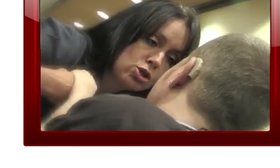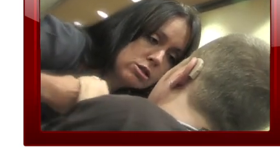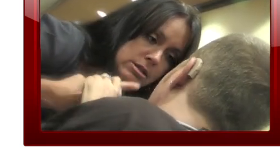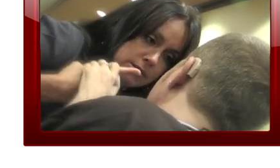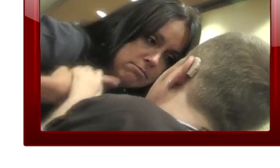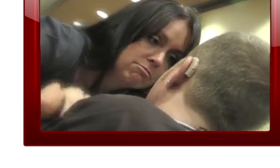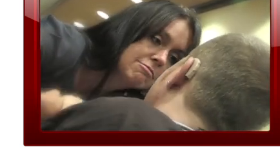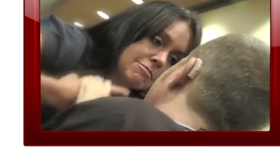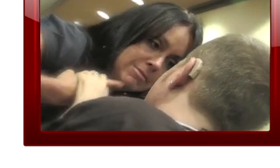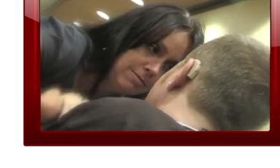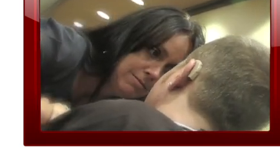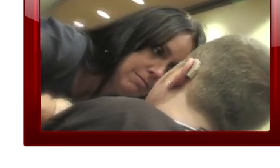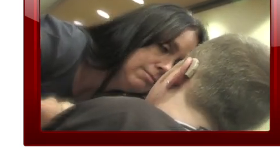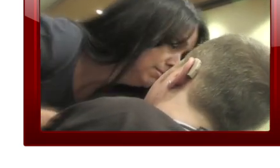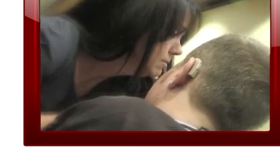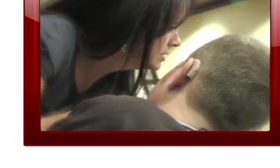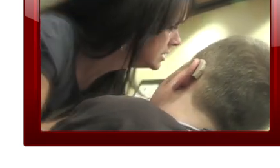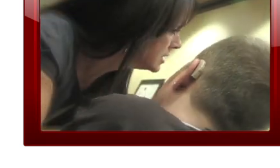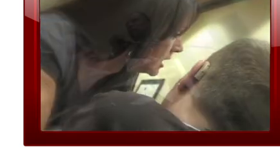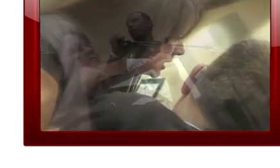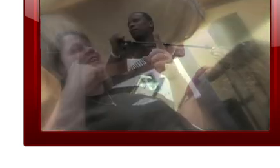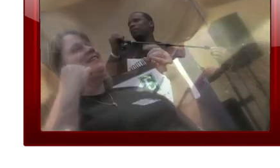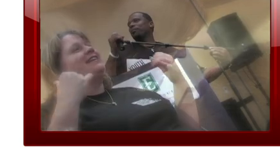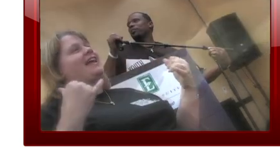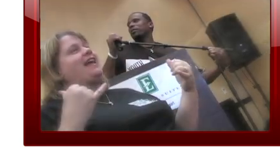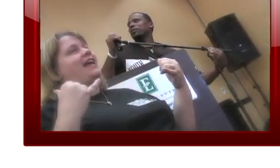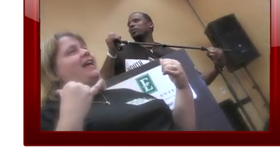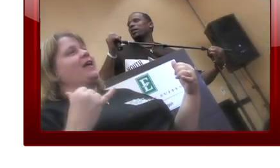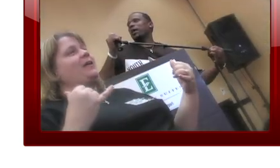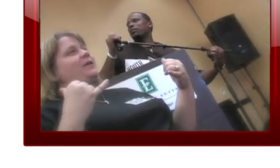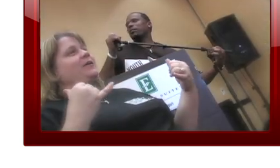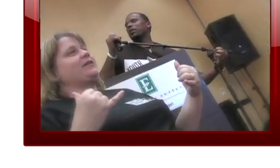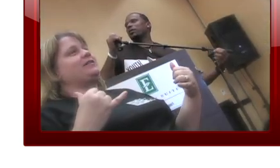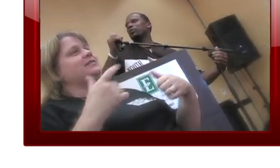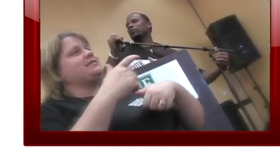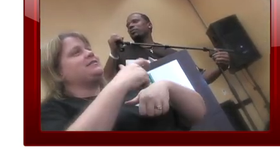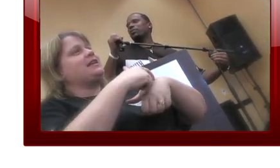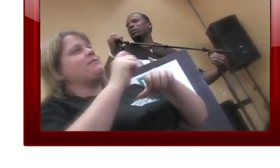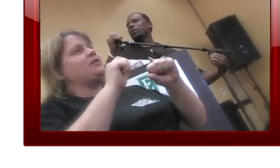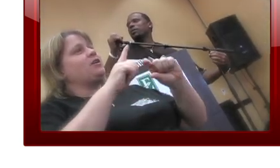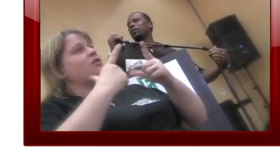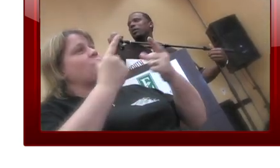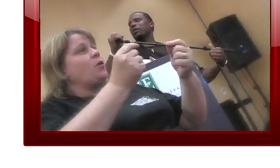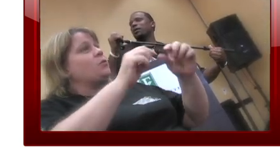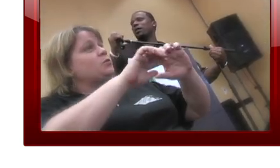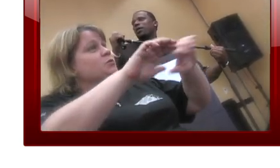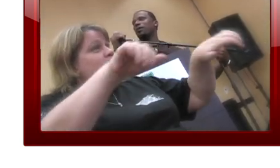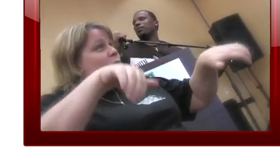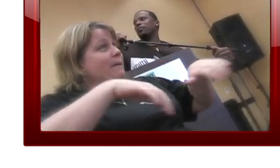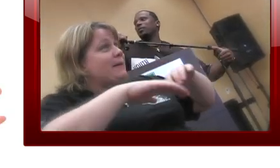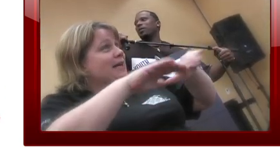If you try to communicate by speech reading keep the following few things in mind: